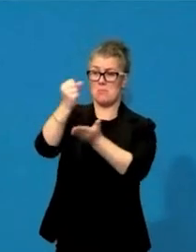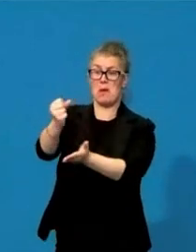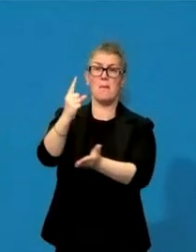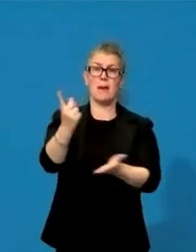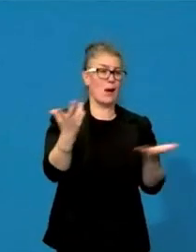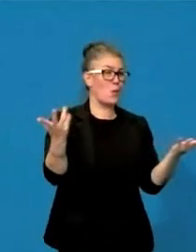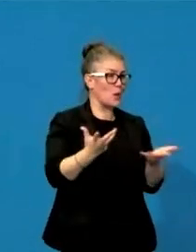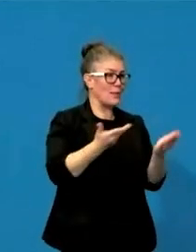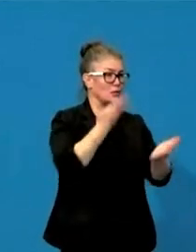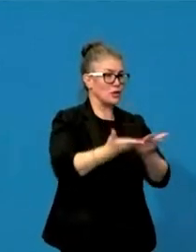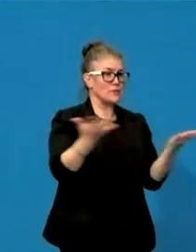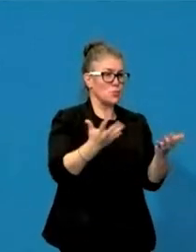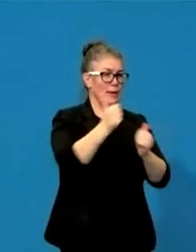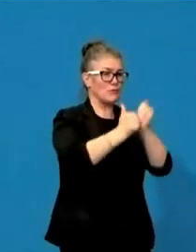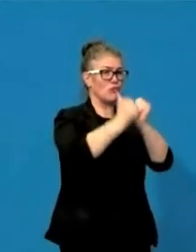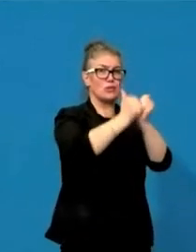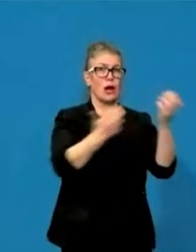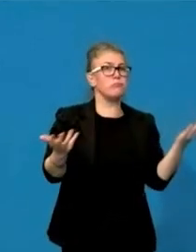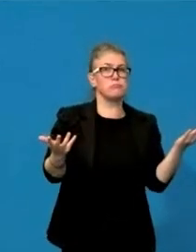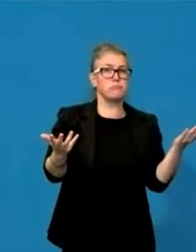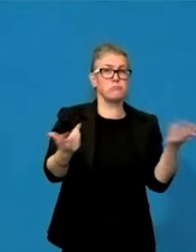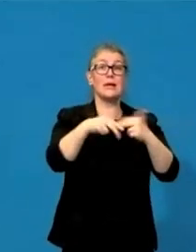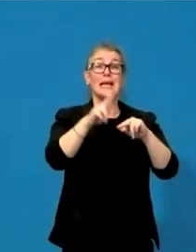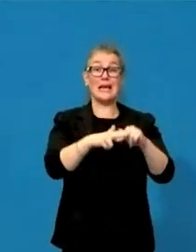If there a bucket of money for Fitzroy Crossing, it should go to building